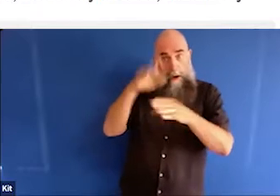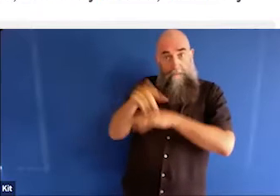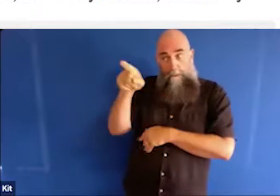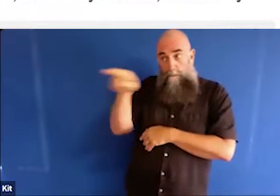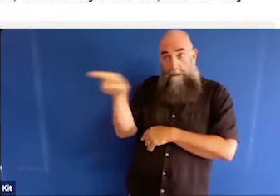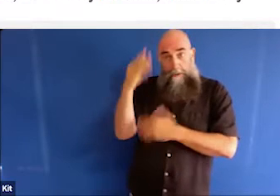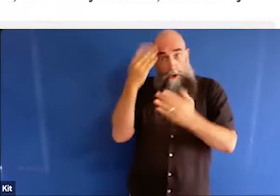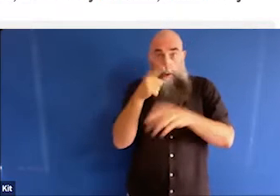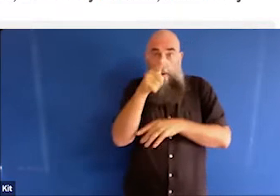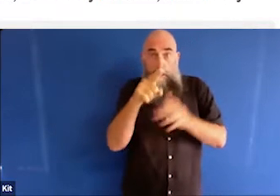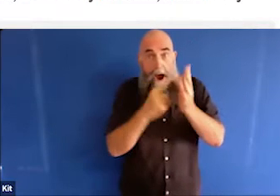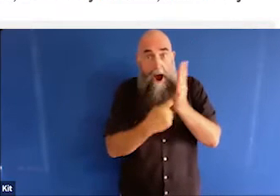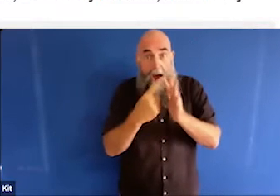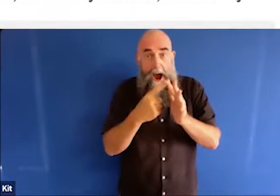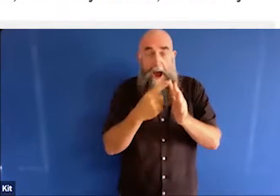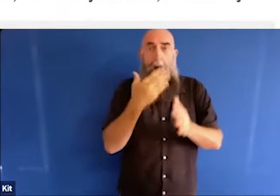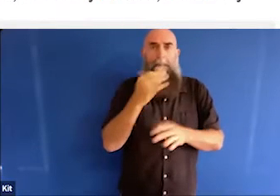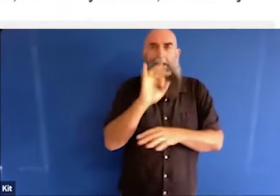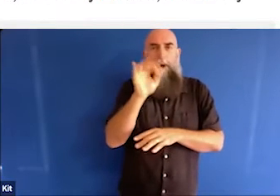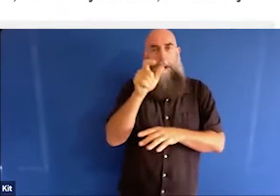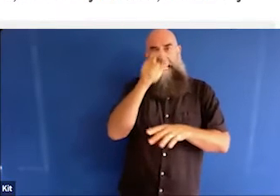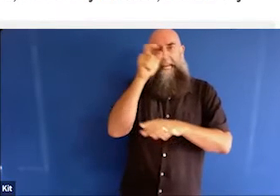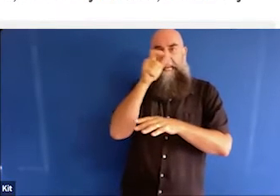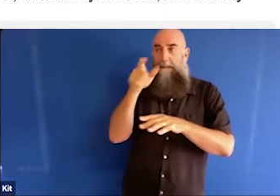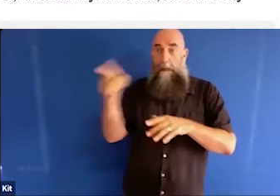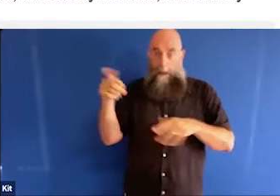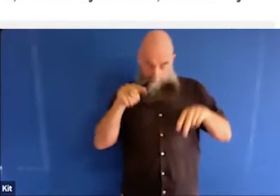possible about who you are, your practice, your career highlights, your achievements.